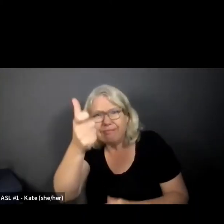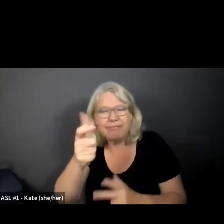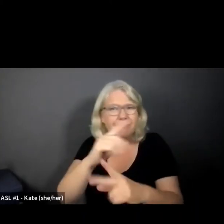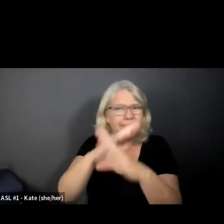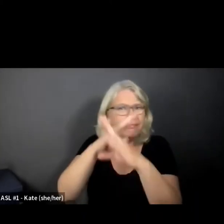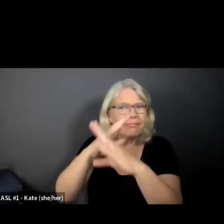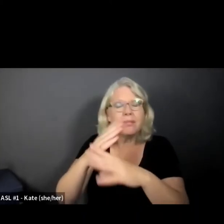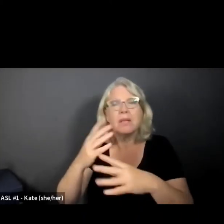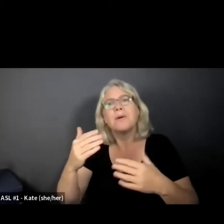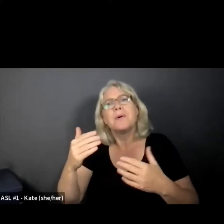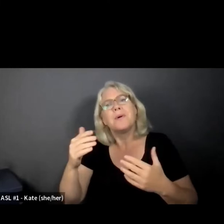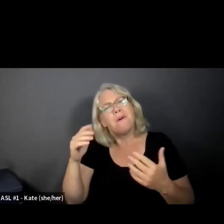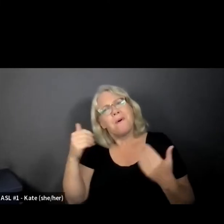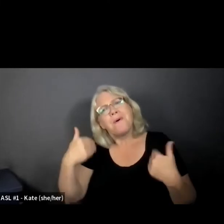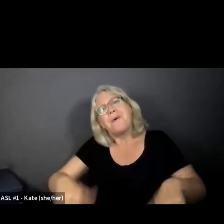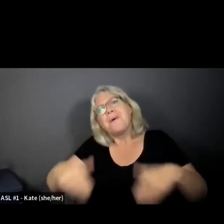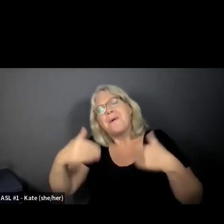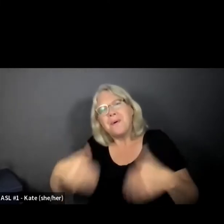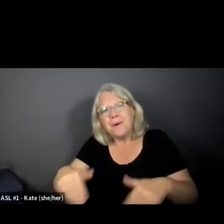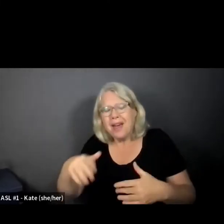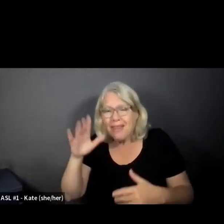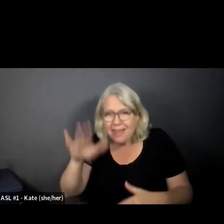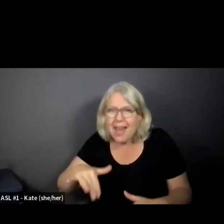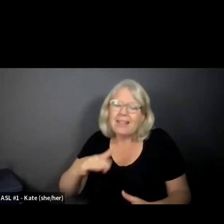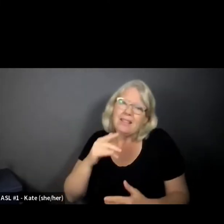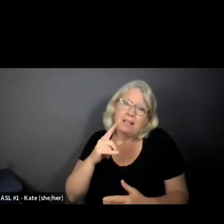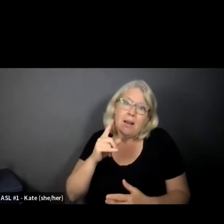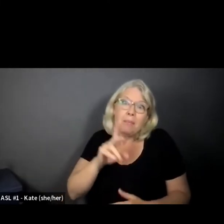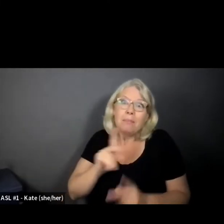AND ACUTE FACT OF DAILY LIFE FOR PEOPLE WITH DISABILITIES.